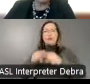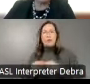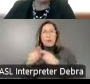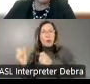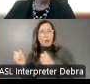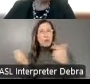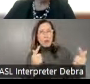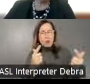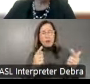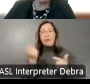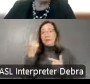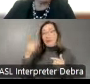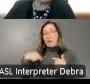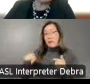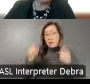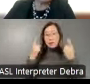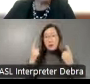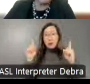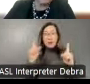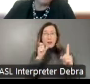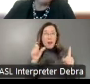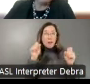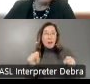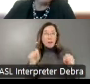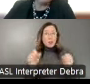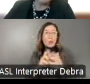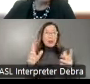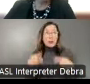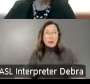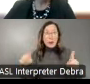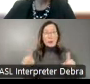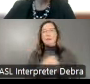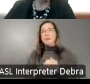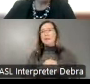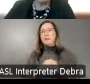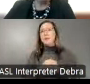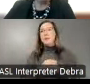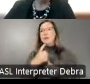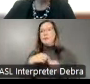and these accomplishments would not be possible without you. As we continue to look ahead, we do